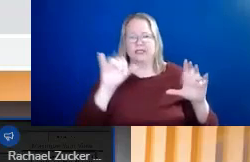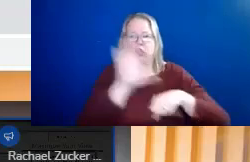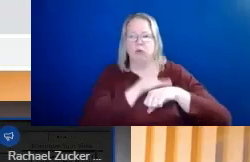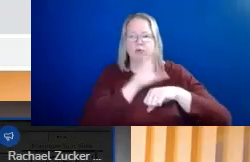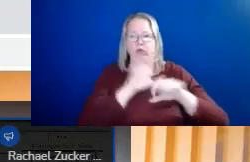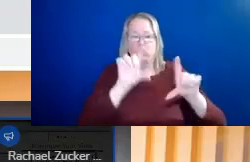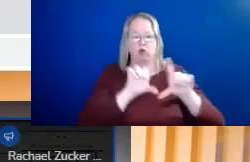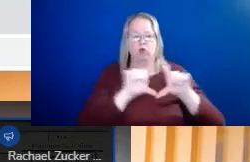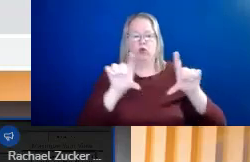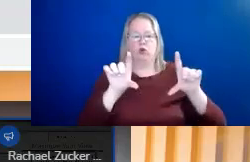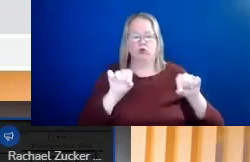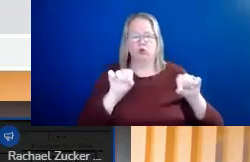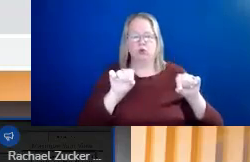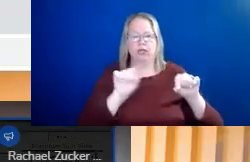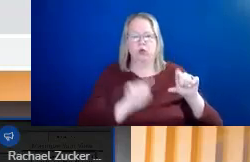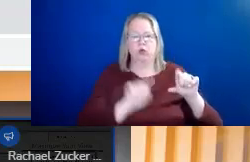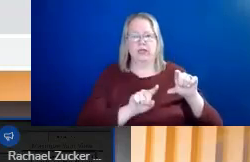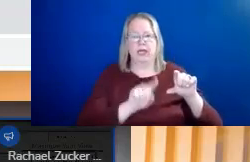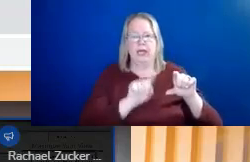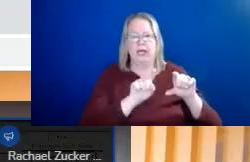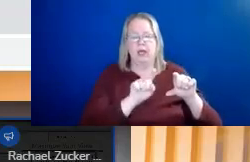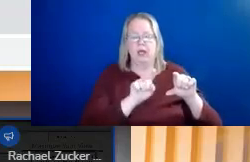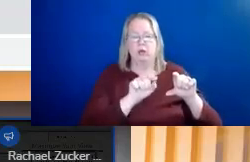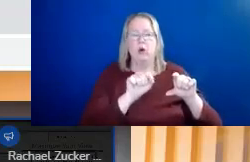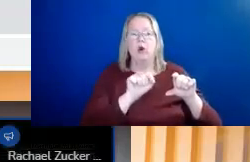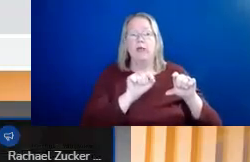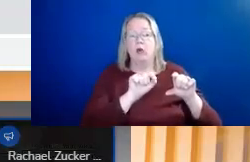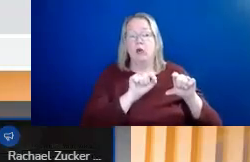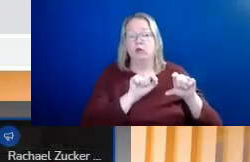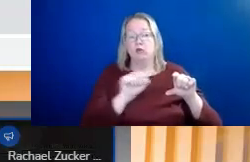with an arrow pointing to the right 12:26:43 and that is where you will click to share